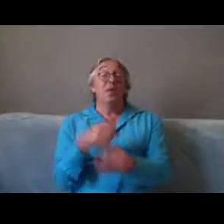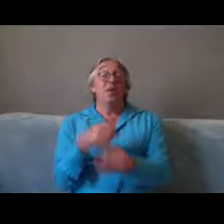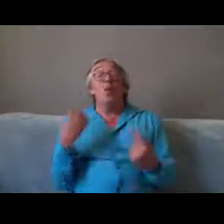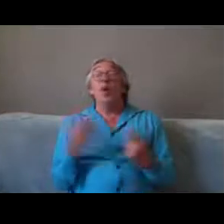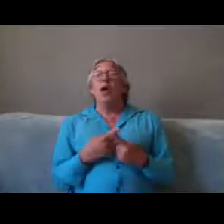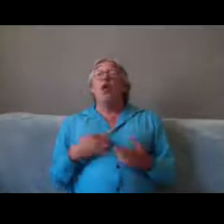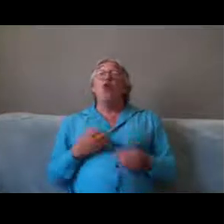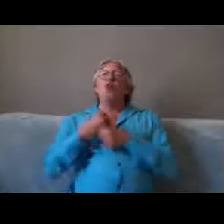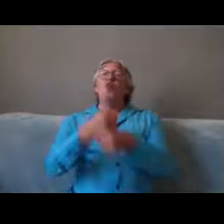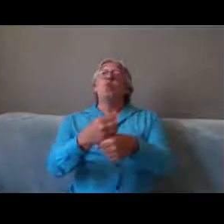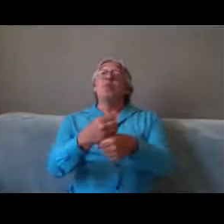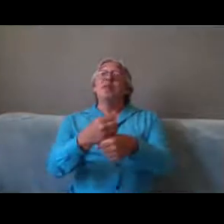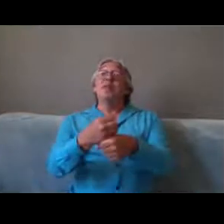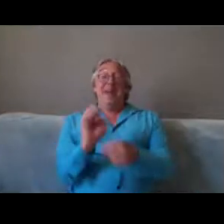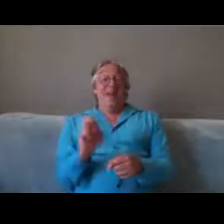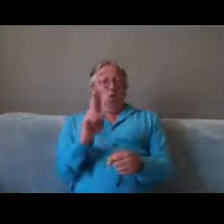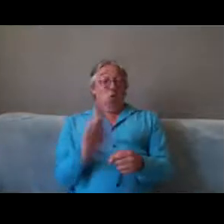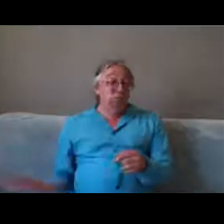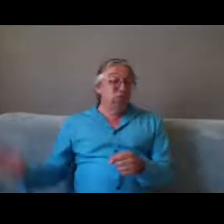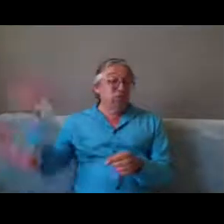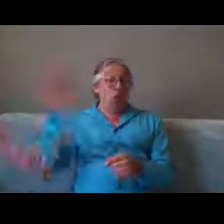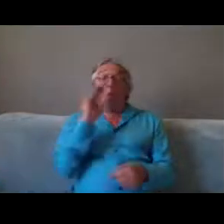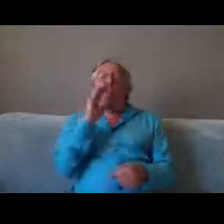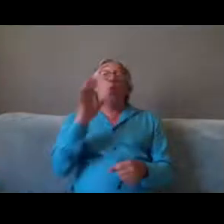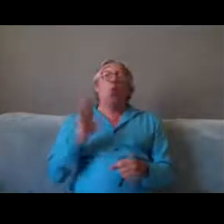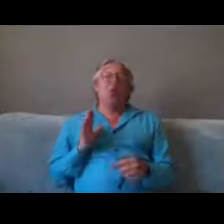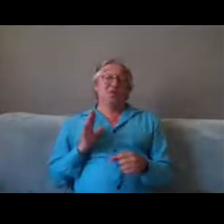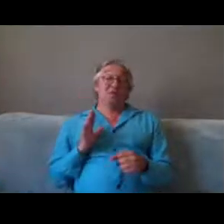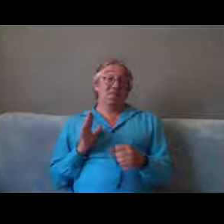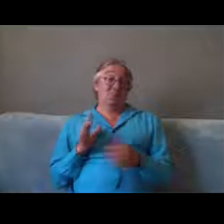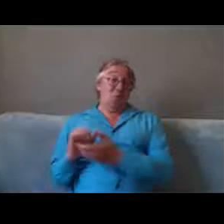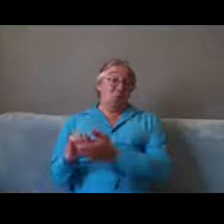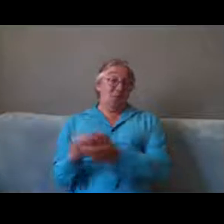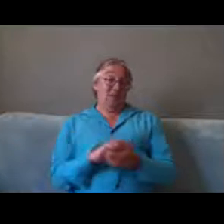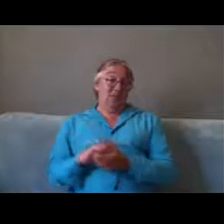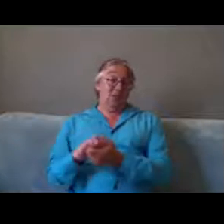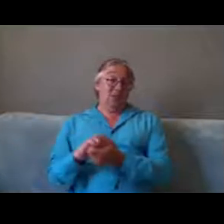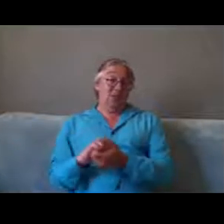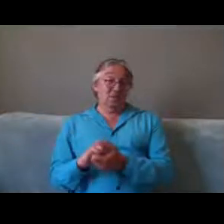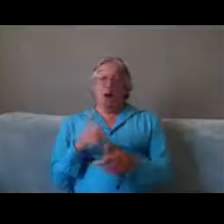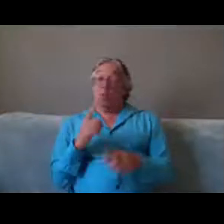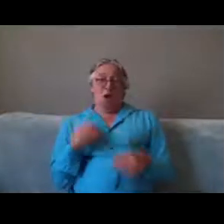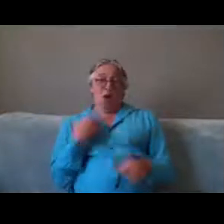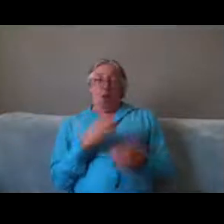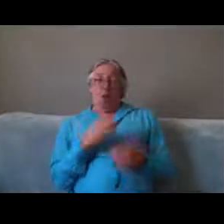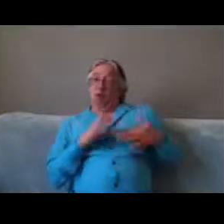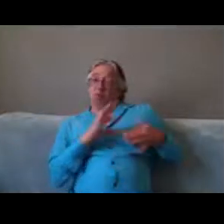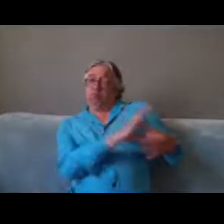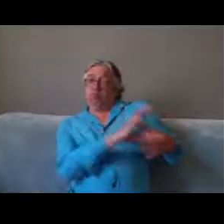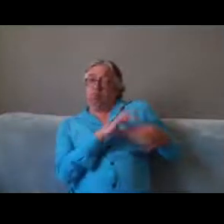under each of them is important so then we can also understand what will be changing and what will stay.